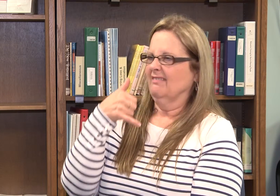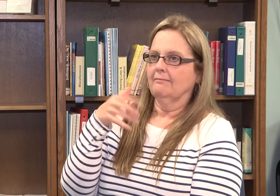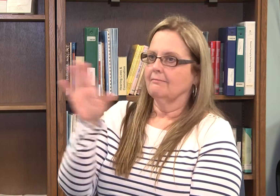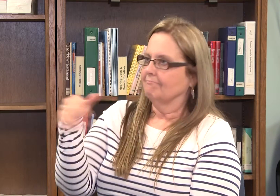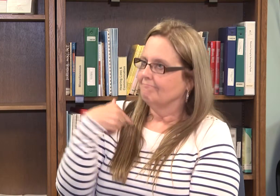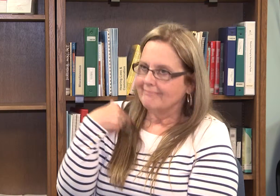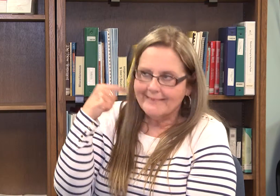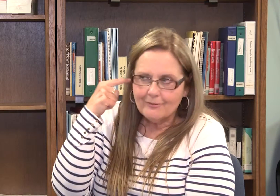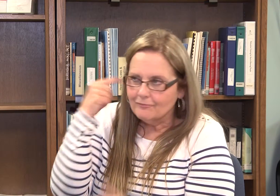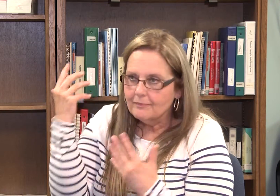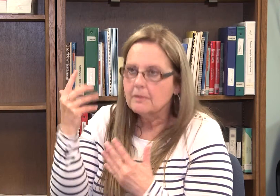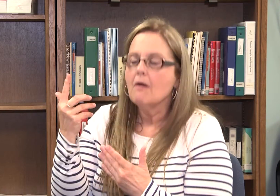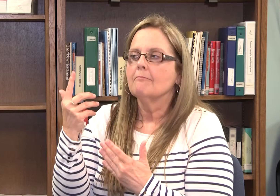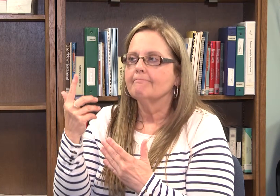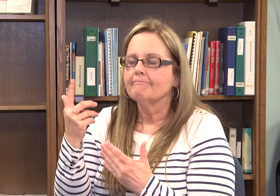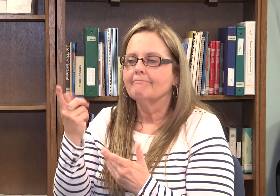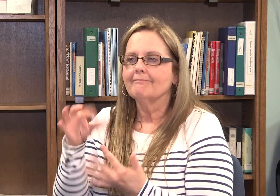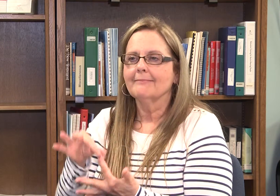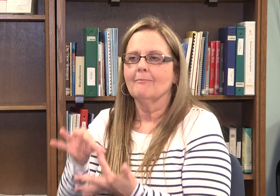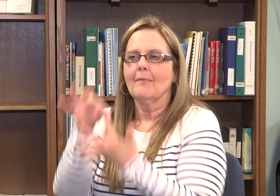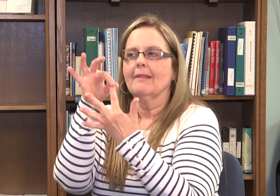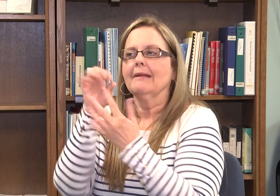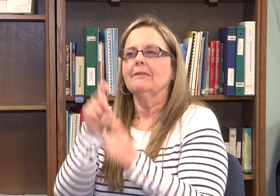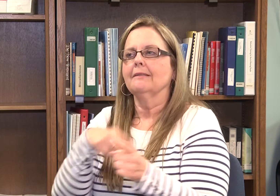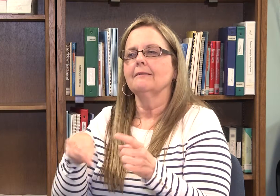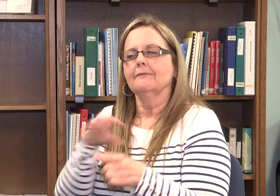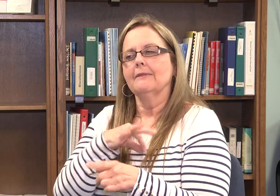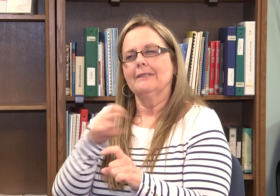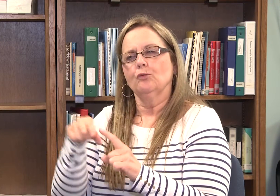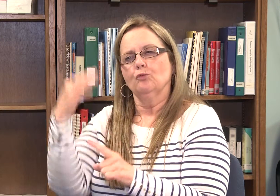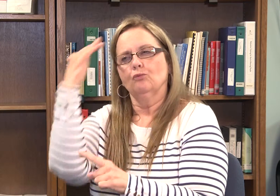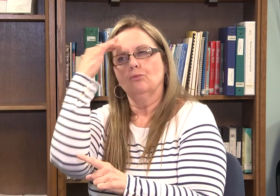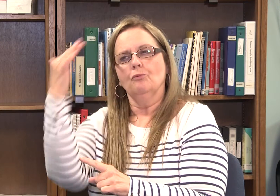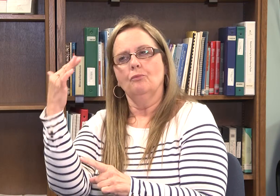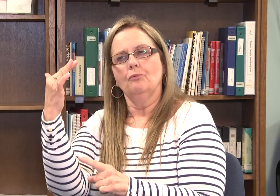permit email but for me I need to use email or texting to understand that